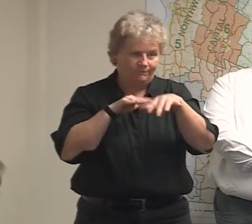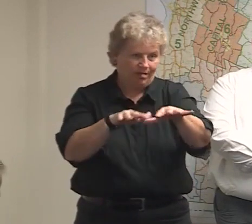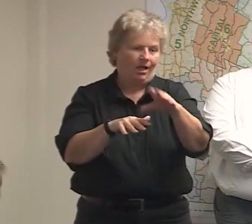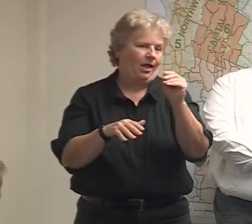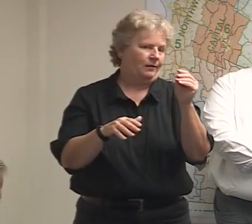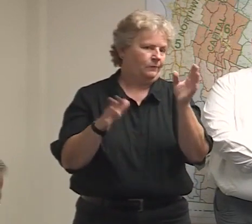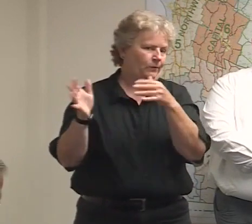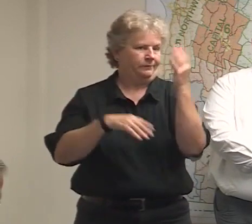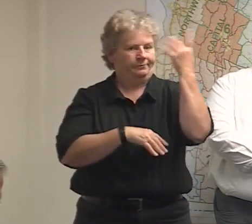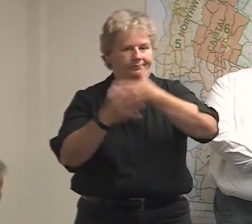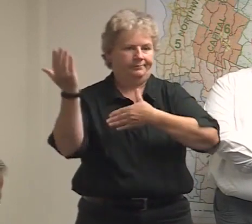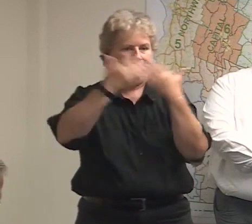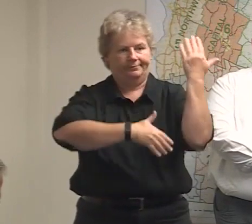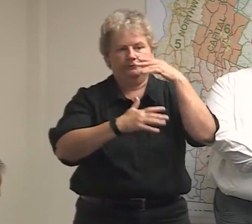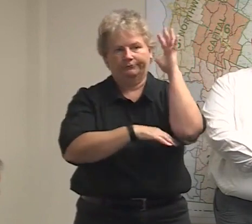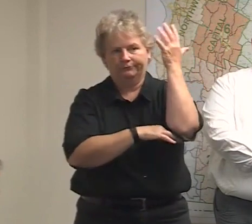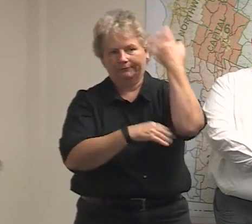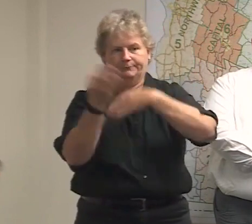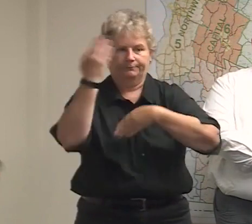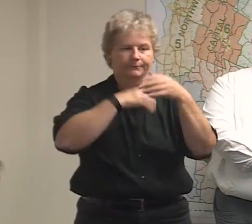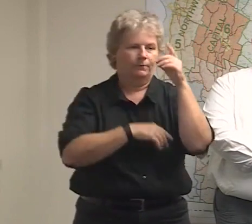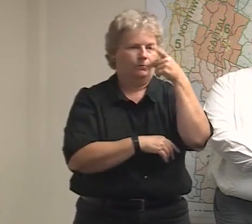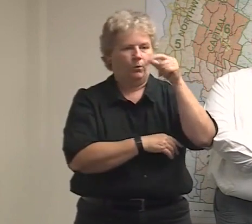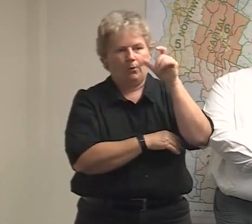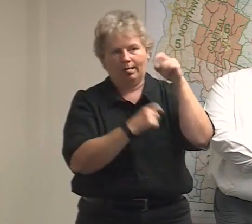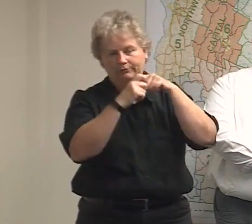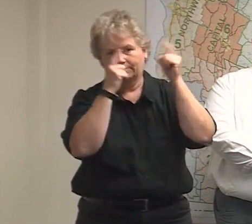IS IT THIS ALSO MIGHT BE A QUESTION FOR DPS.